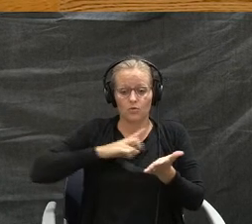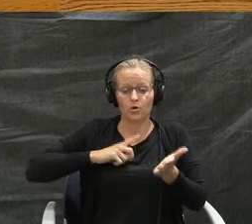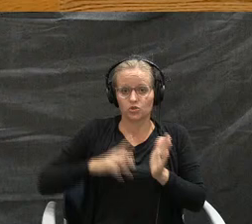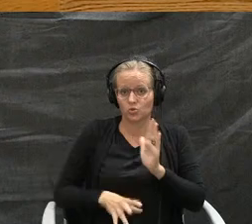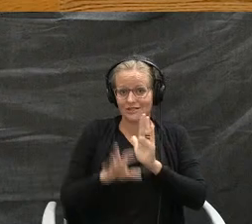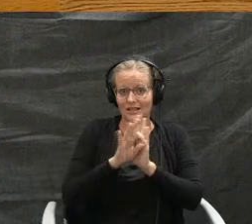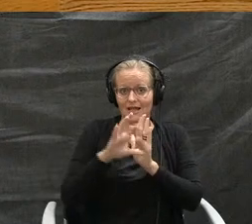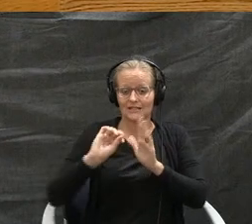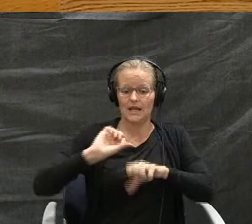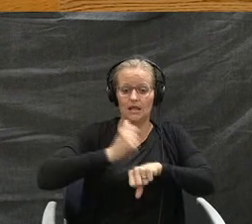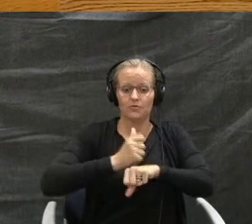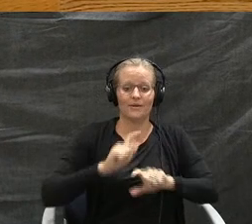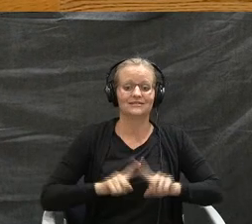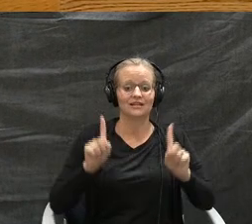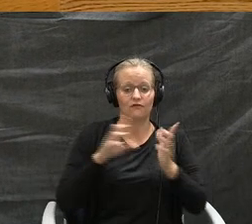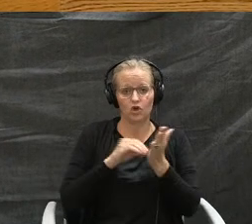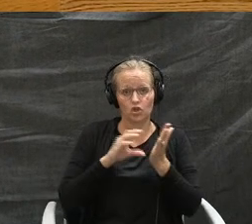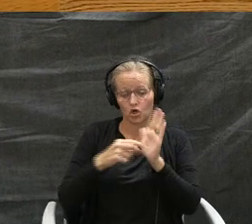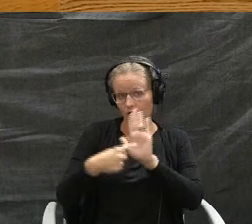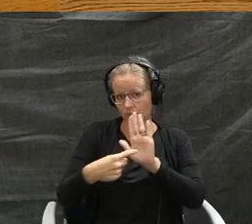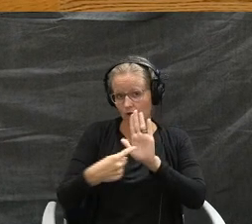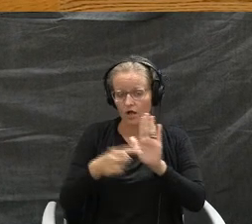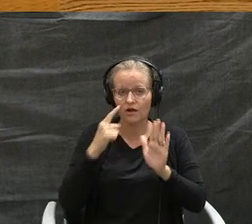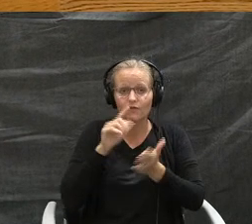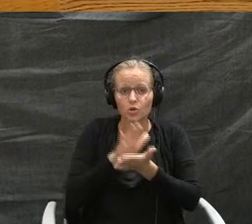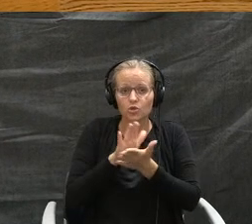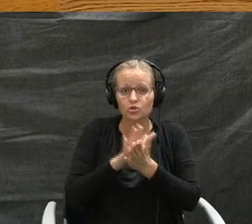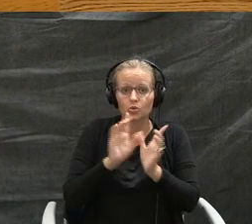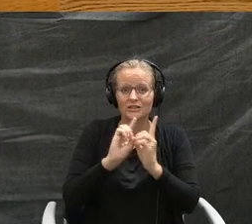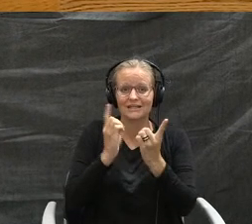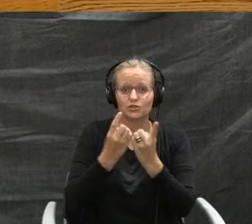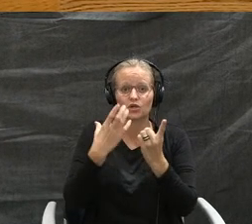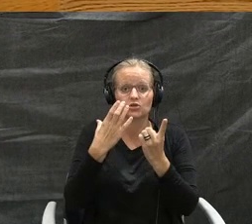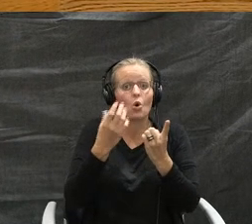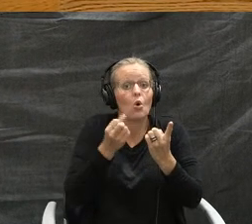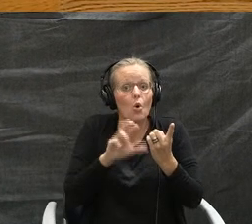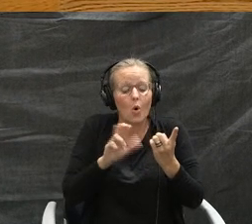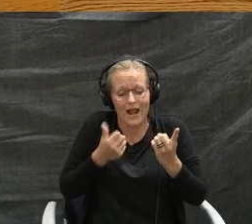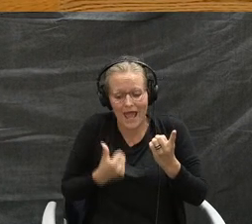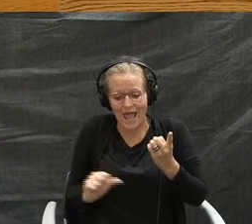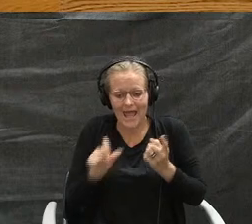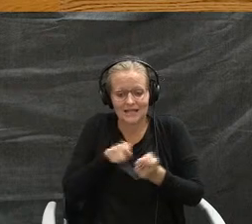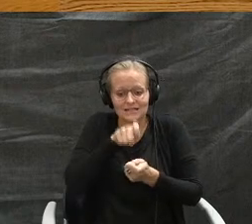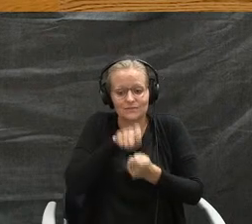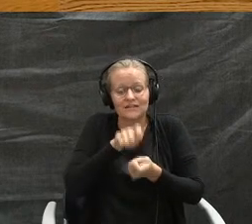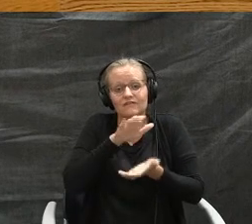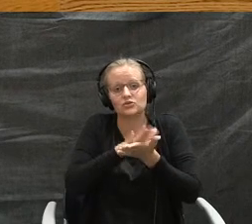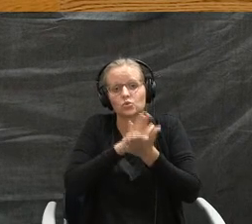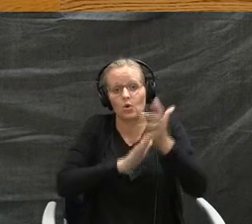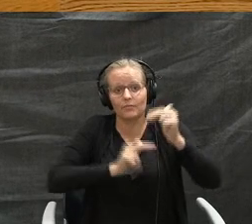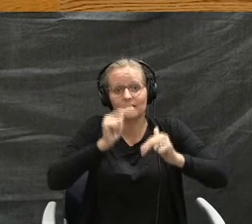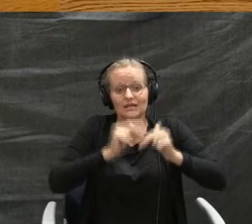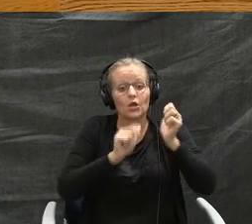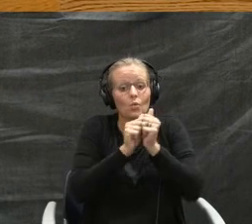implement a different learning model for the school district or any specific school building without school board action. If